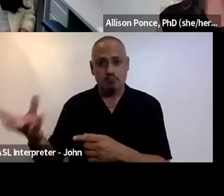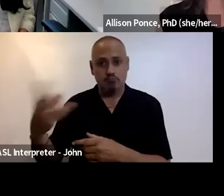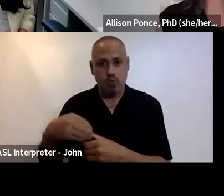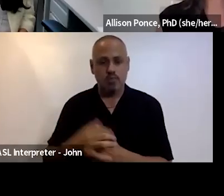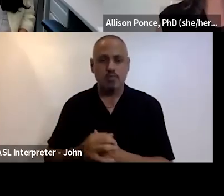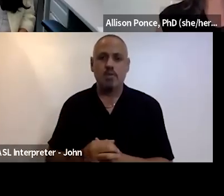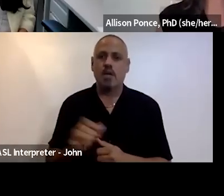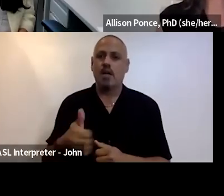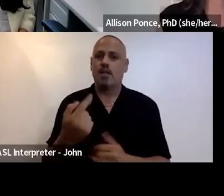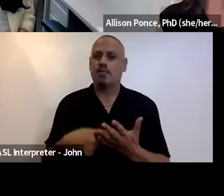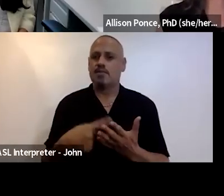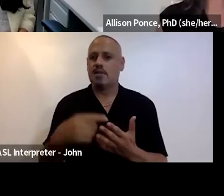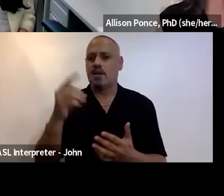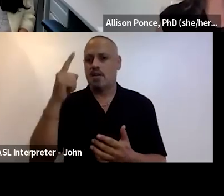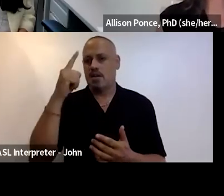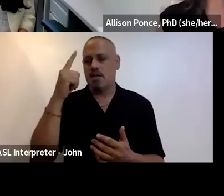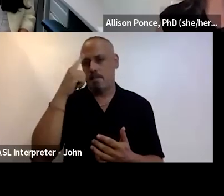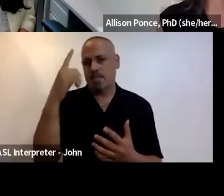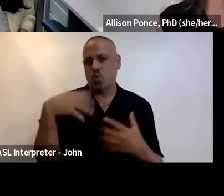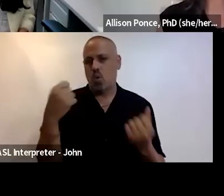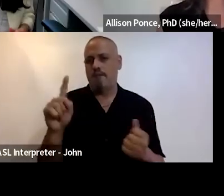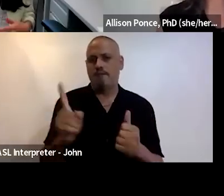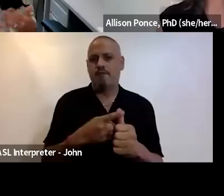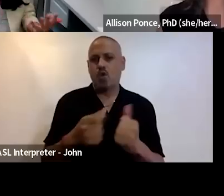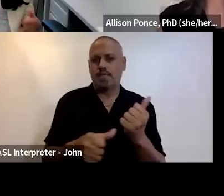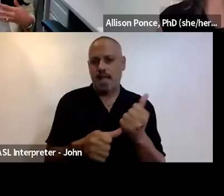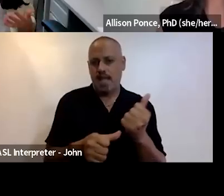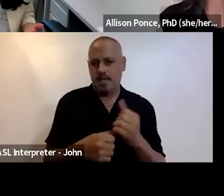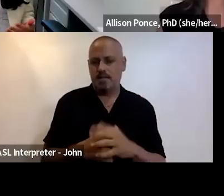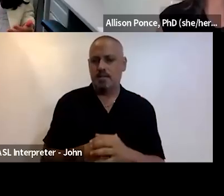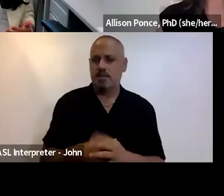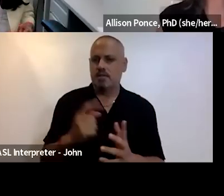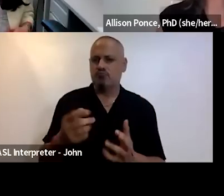Others talked about Mental Health First Aid. So wondering what your recommendations are there,